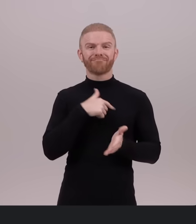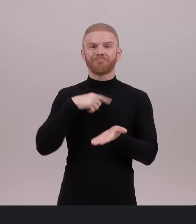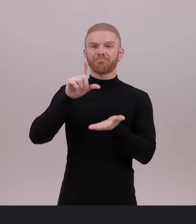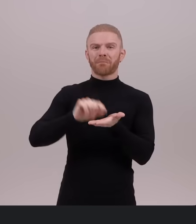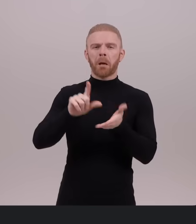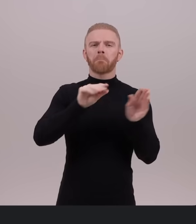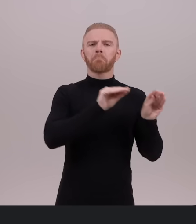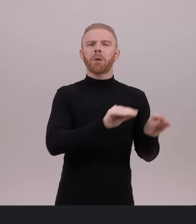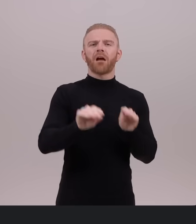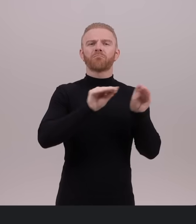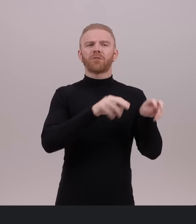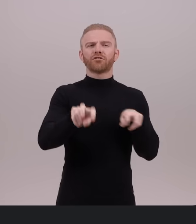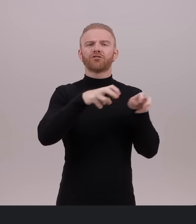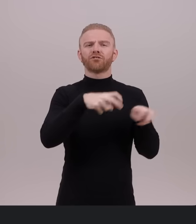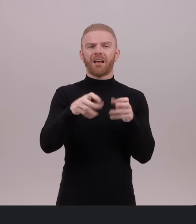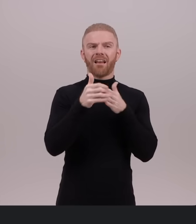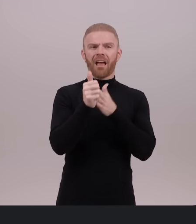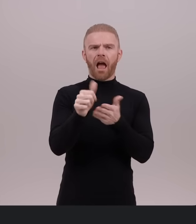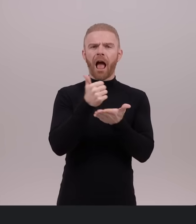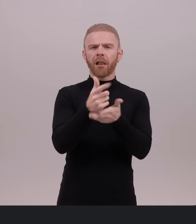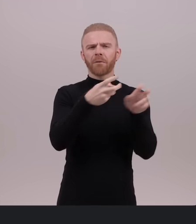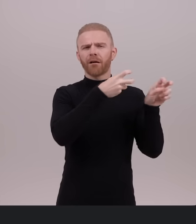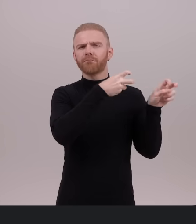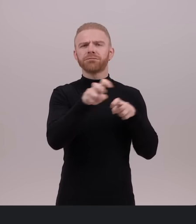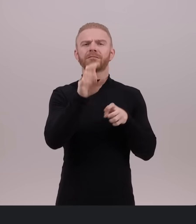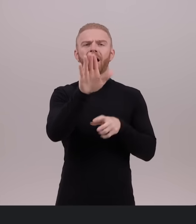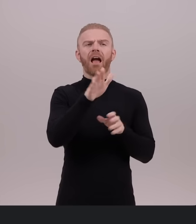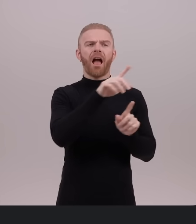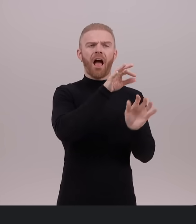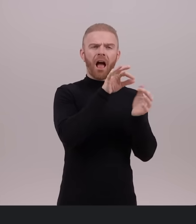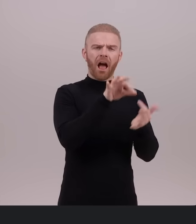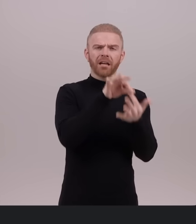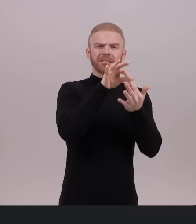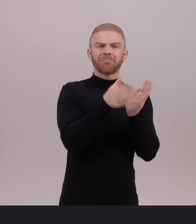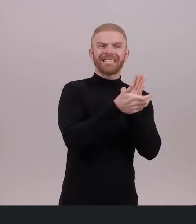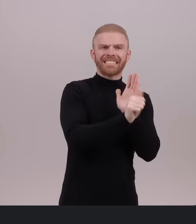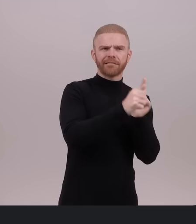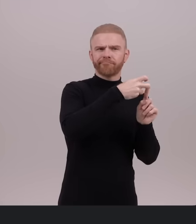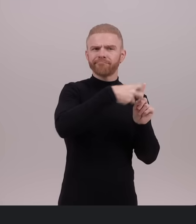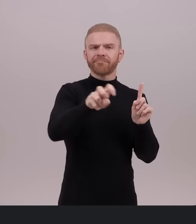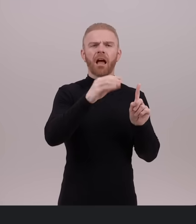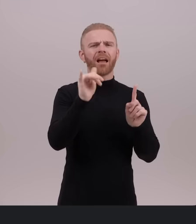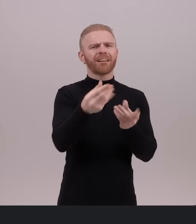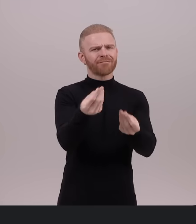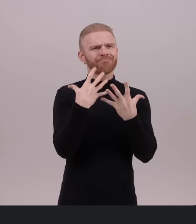to help you port your custom skills over and as always, send us your feedback as you get started.